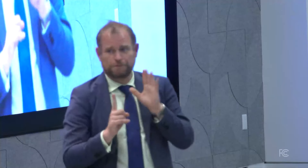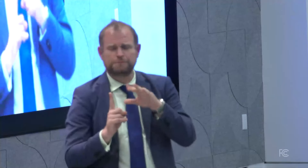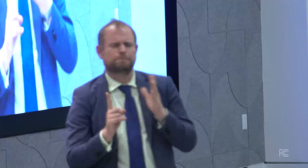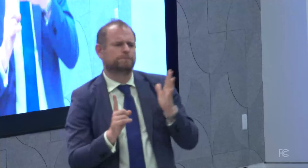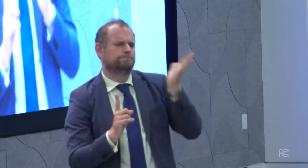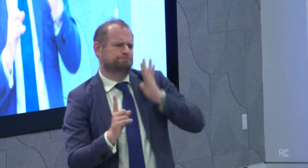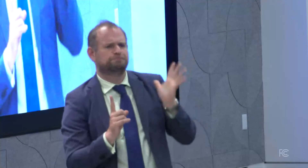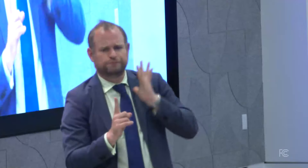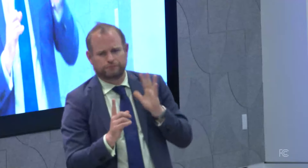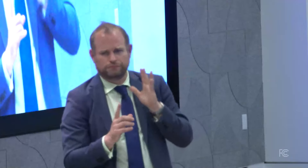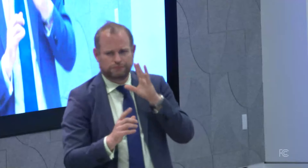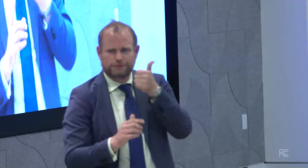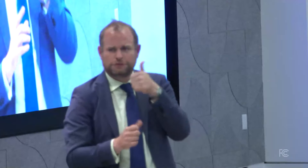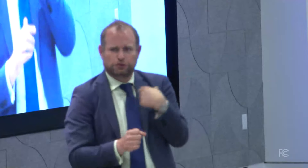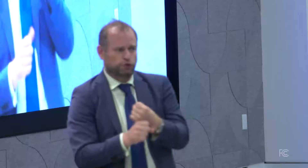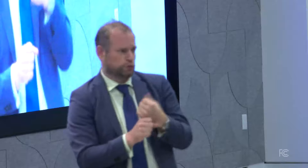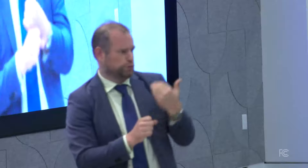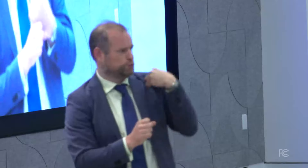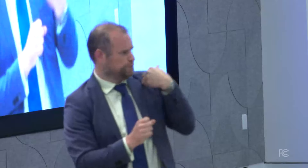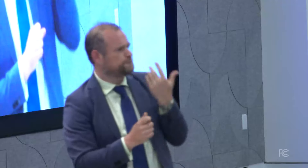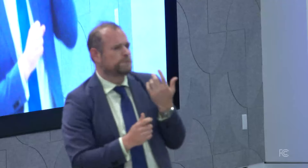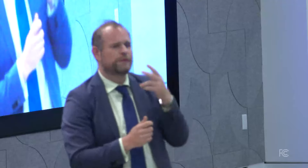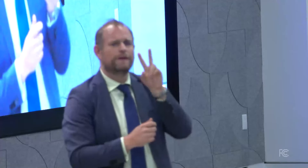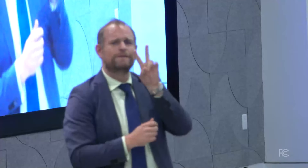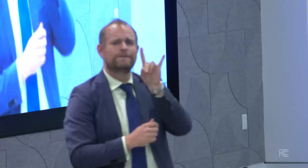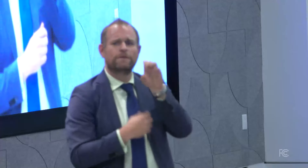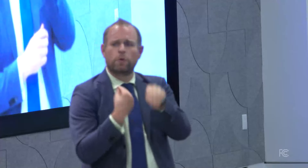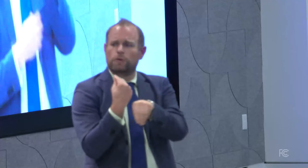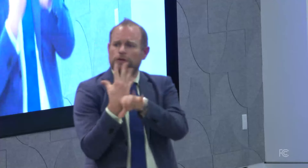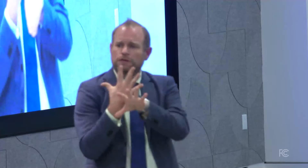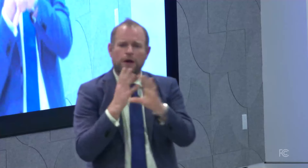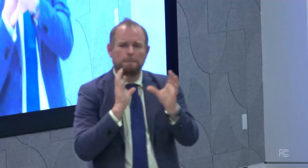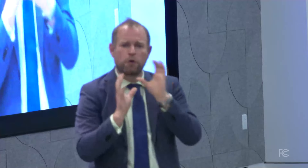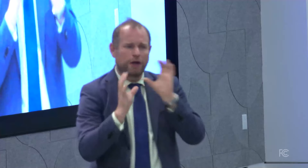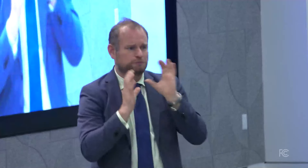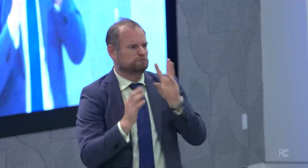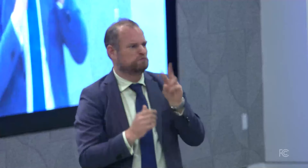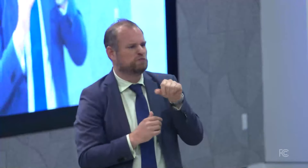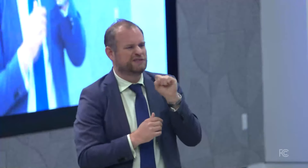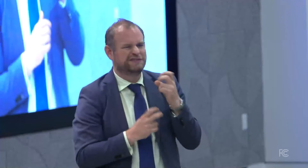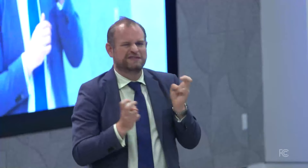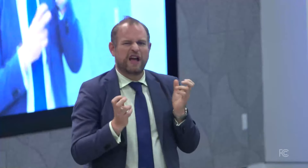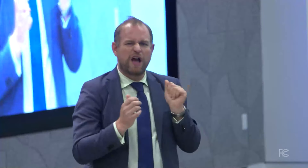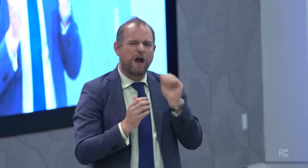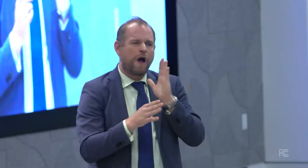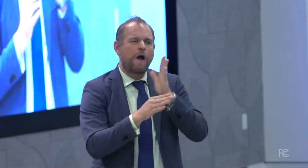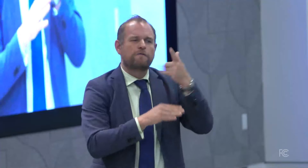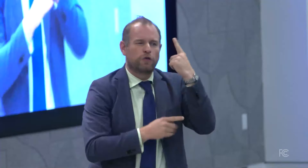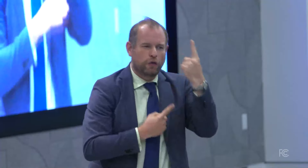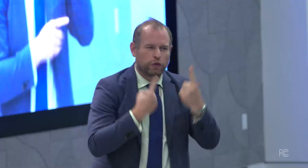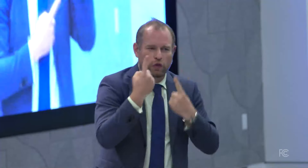BACK IN 2016. BUT I WILL SAY THE BIG DIFFERENCE IS THAT THE FEDERAL GOVERNMENT IS